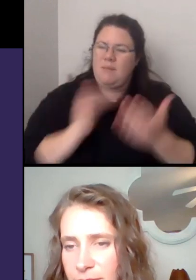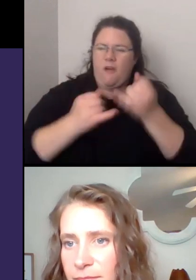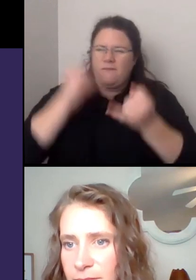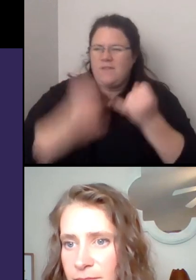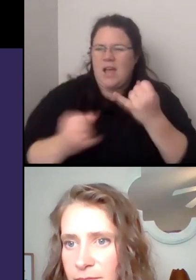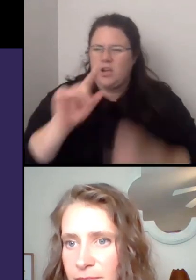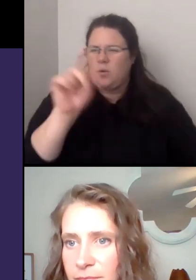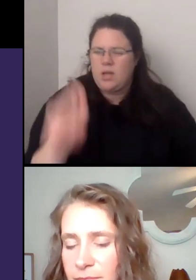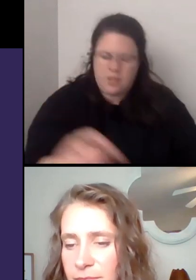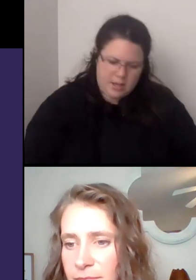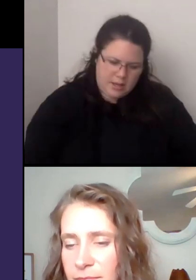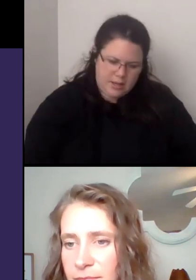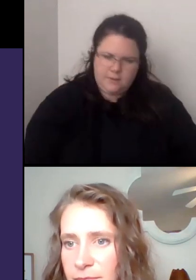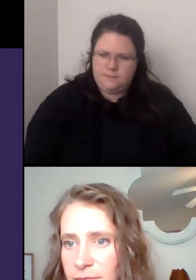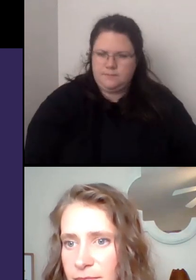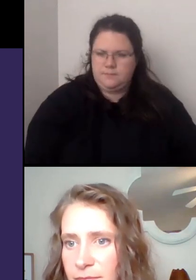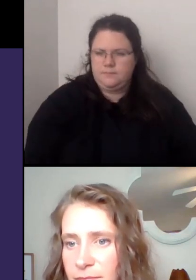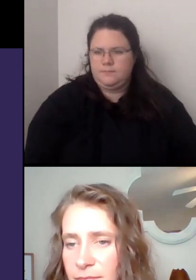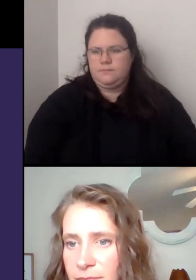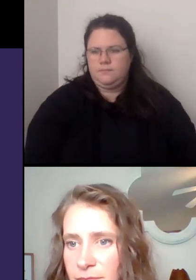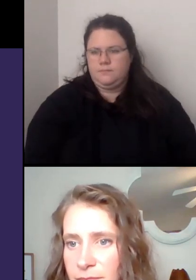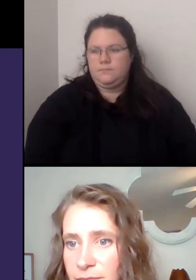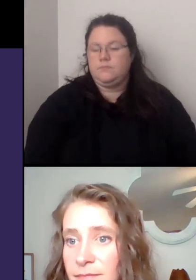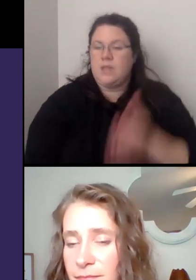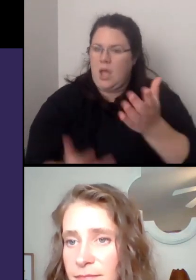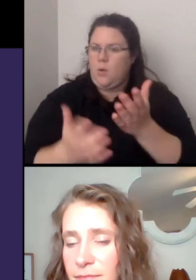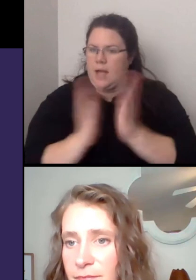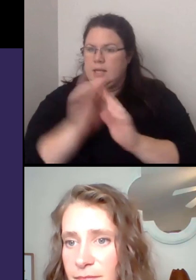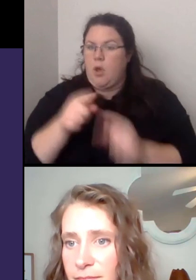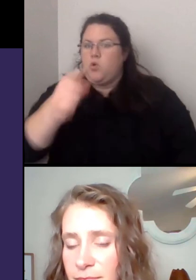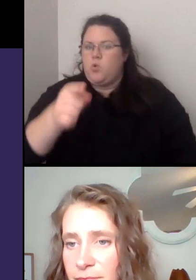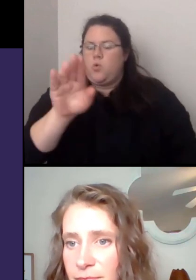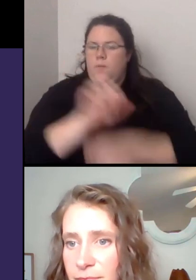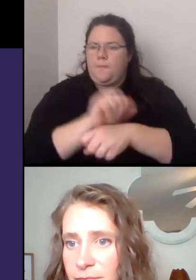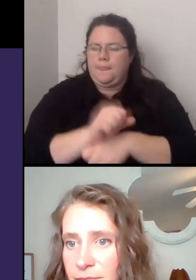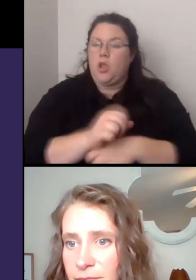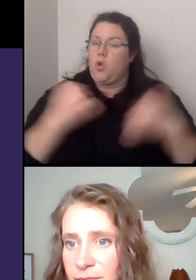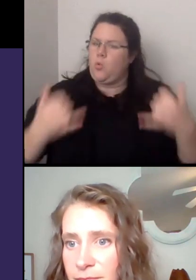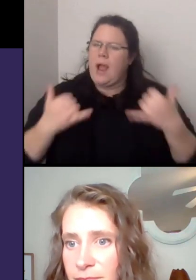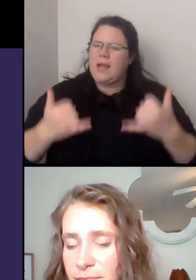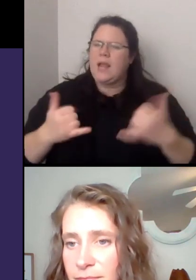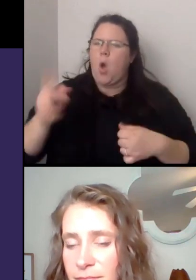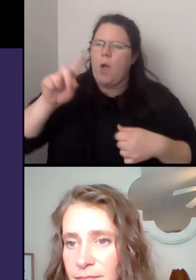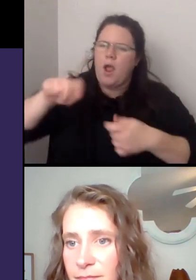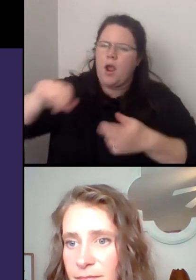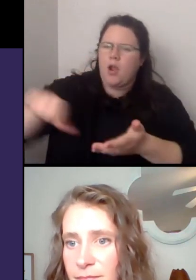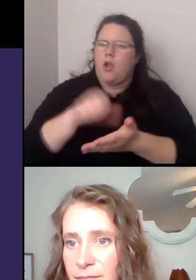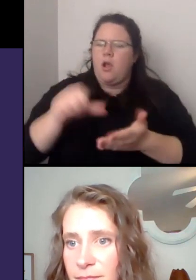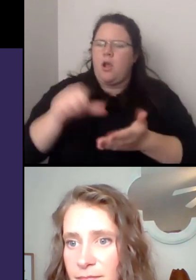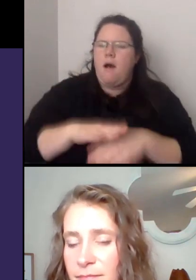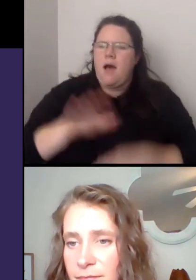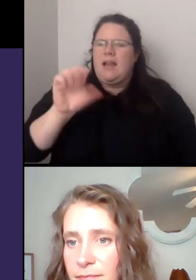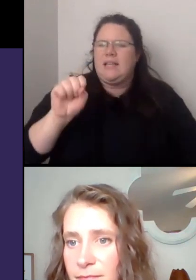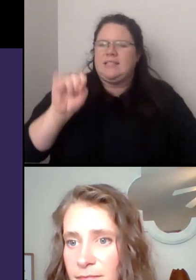Where--and this is directly speaks to your own work--Where is the site you are currently excavating on SIUE campus, and is it possible to visit it?